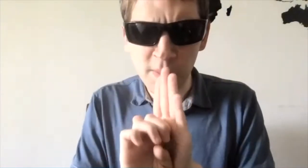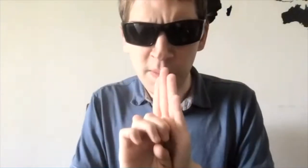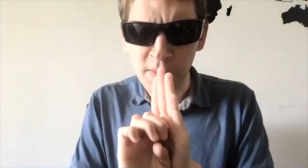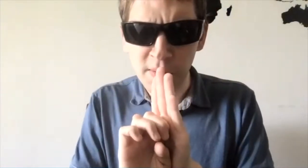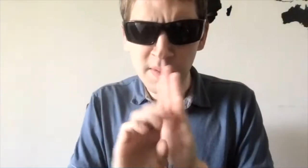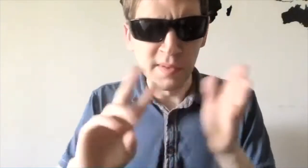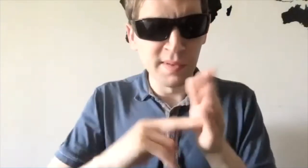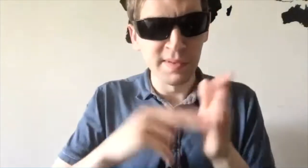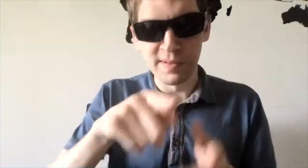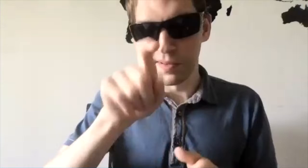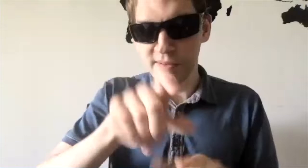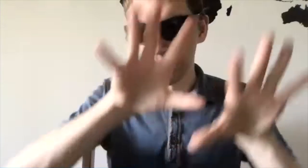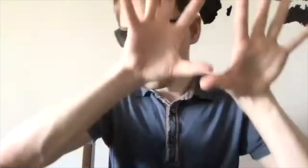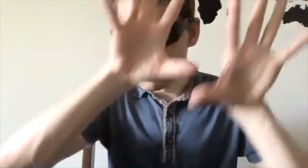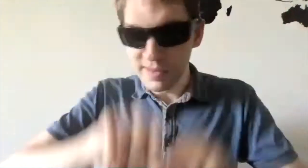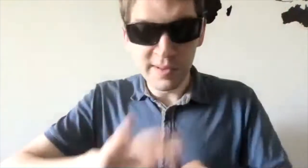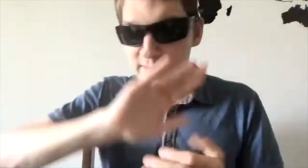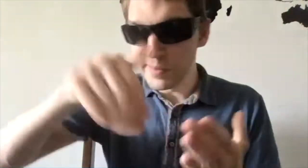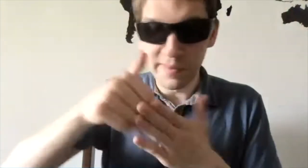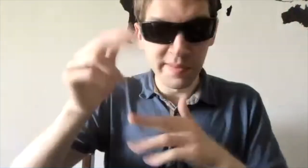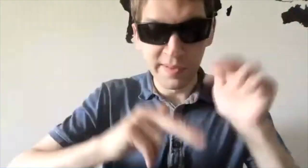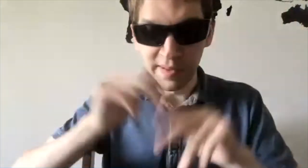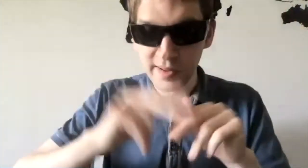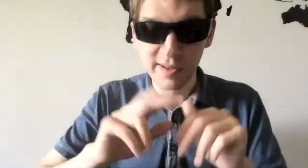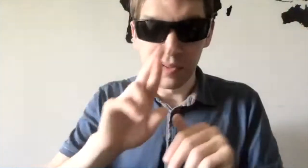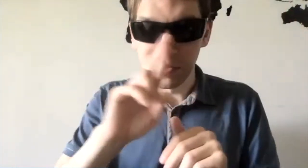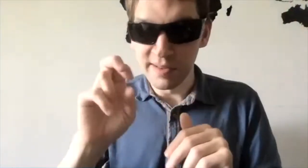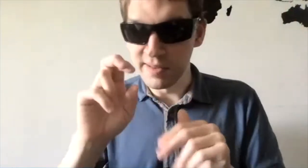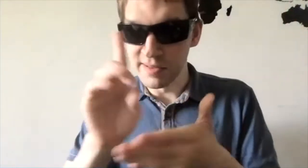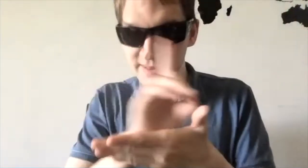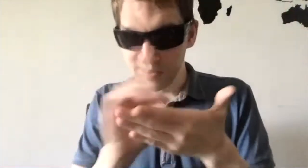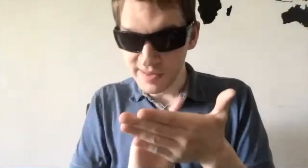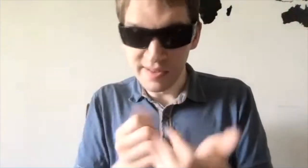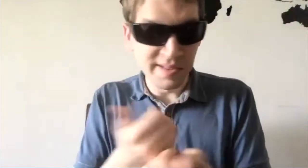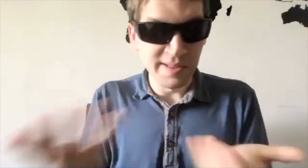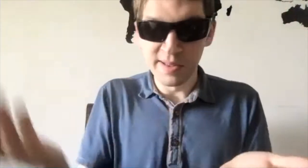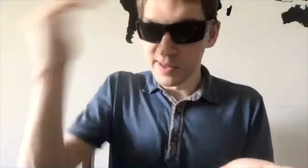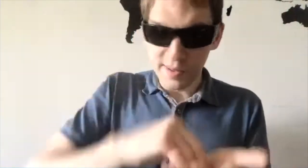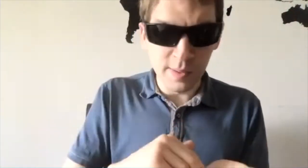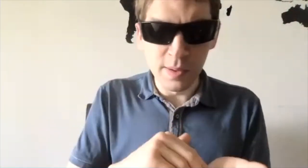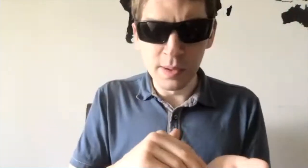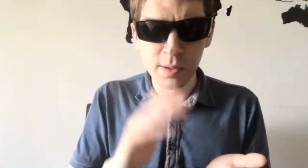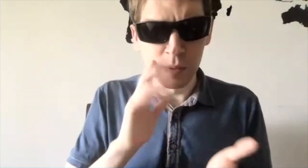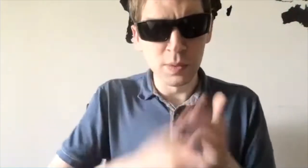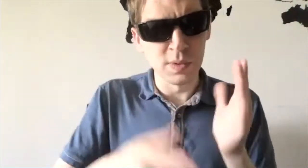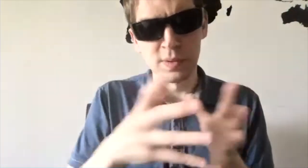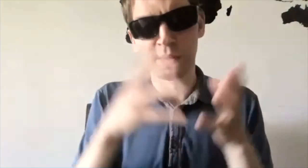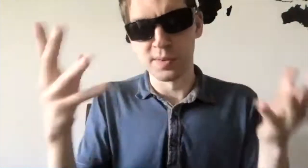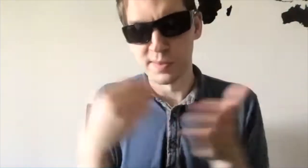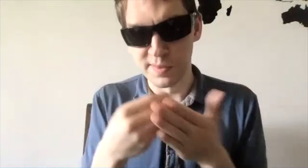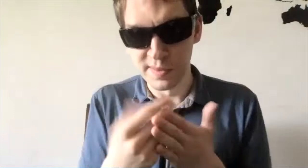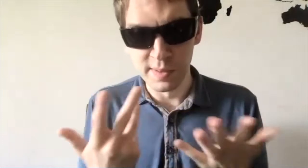add elevators. Without that, you can't have an accessible building. You got to start from scratch.